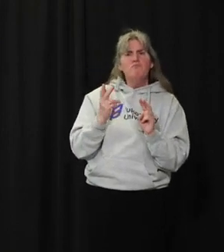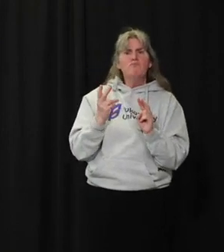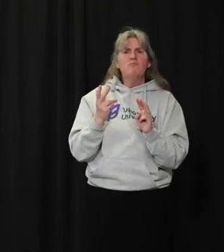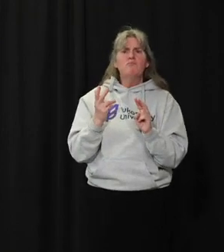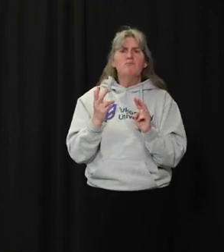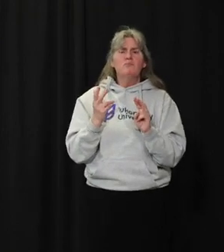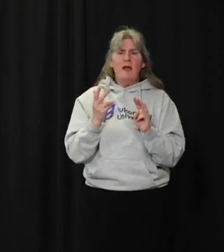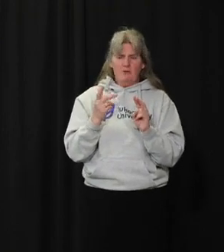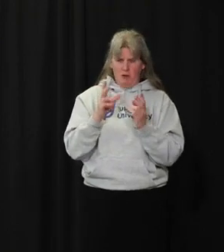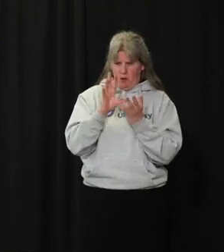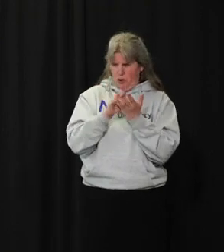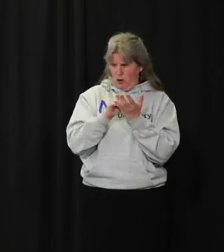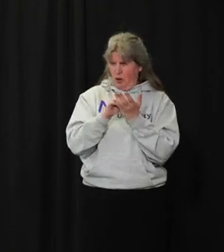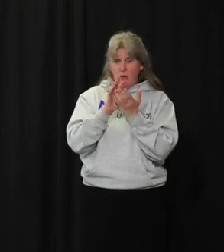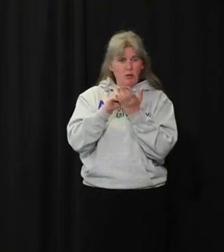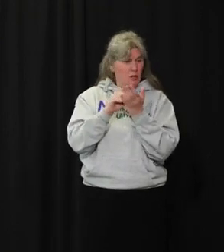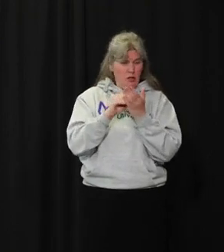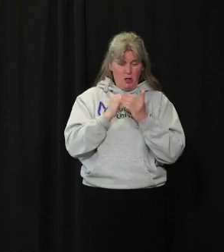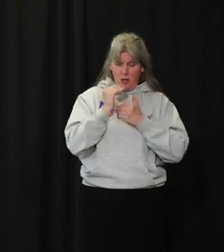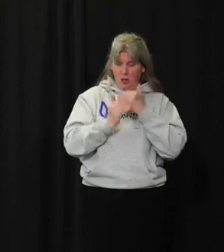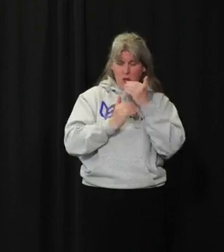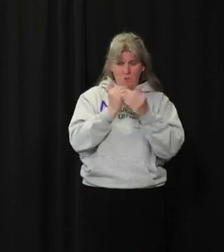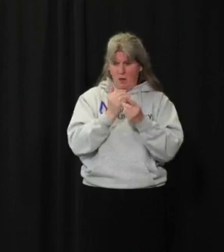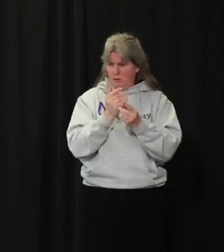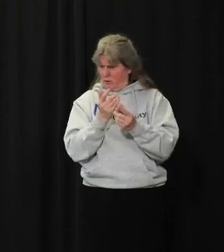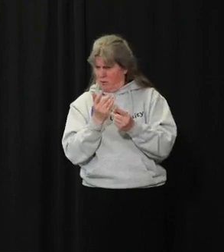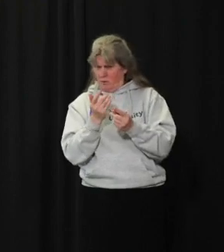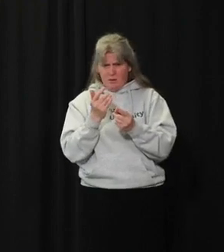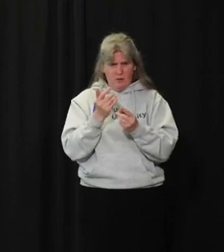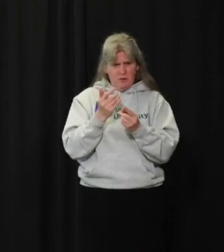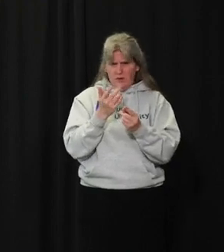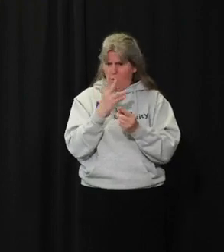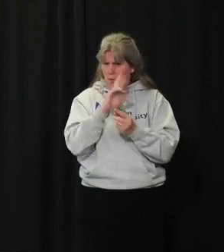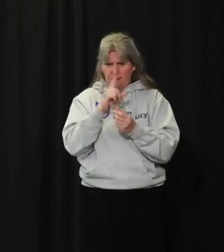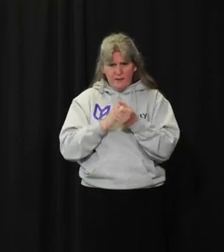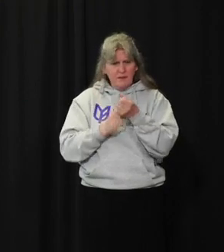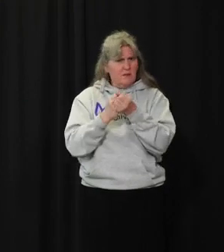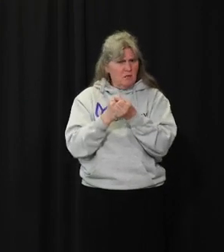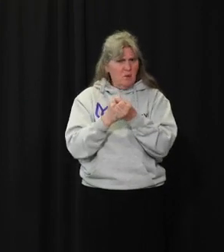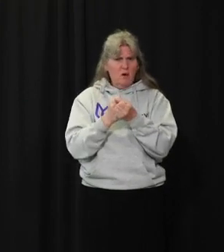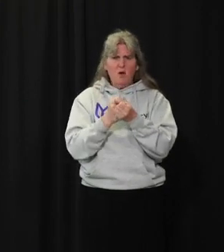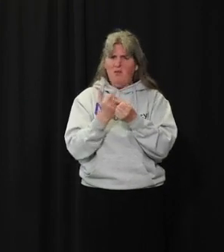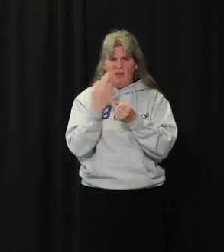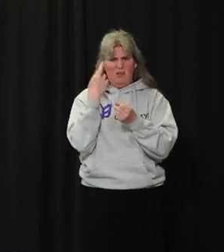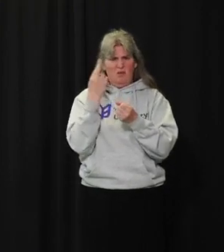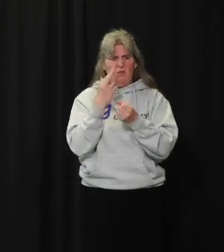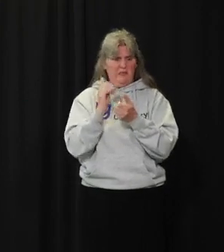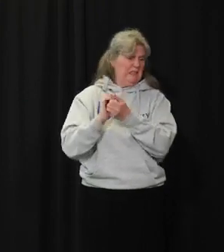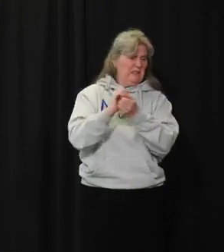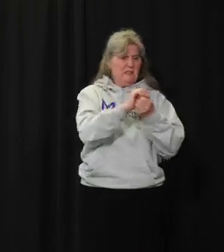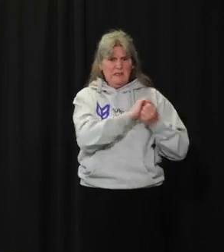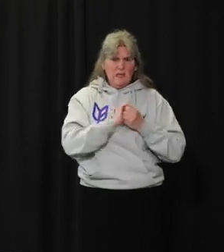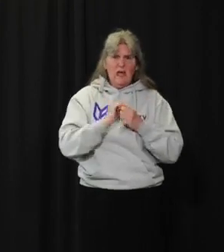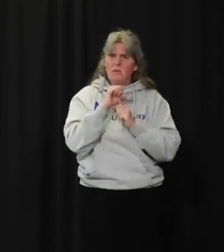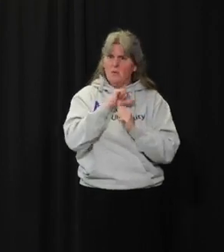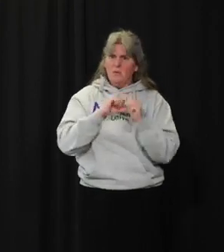sure that we learn from each and every move and we ask the same of the private sector. If we all come together, that's